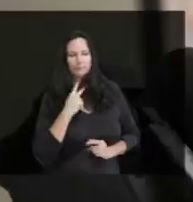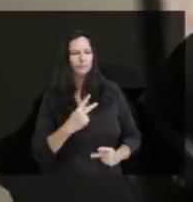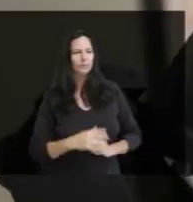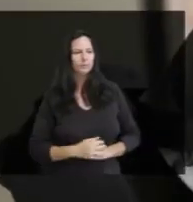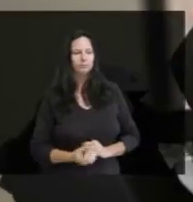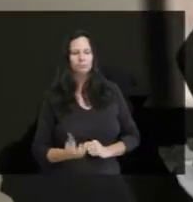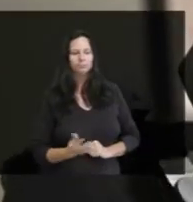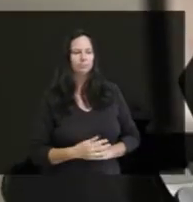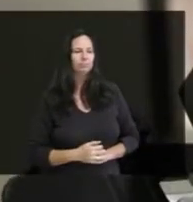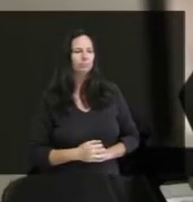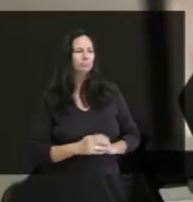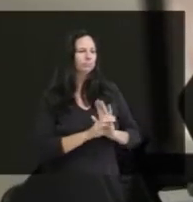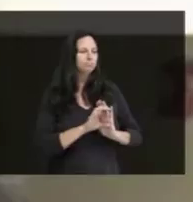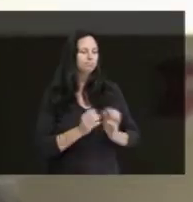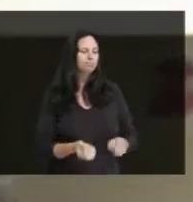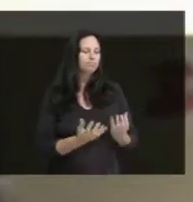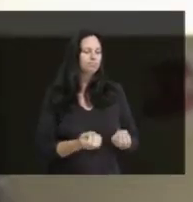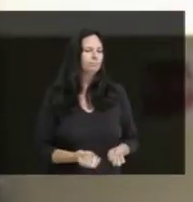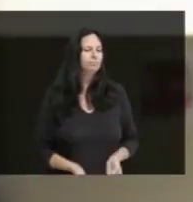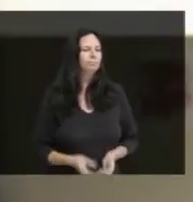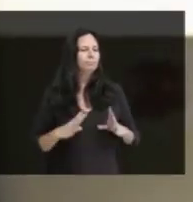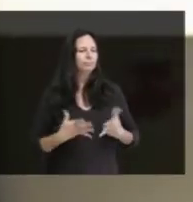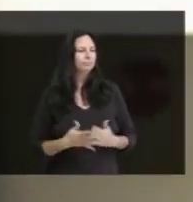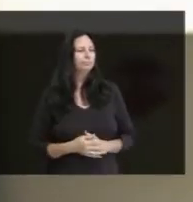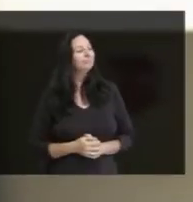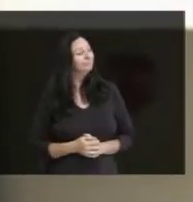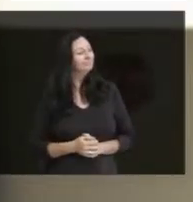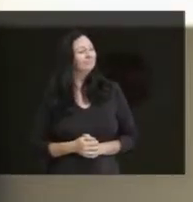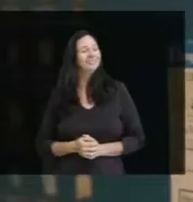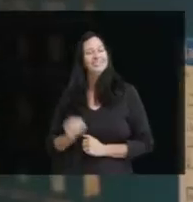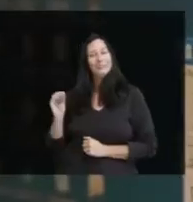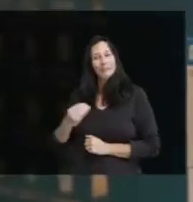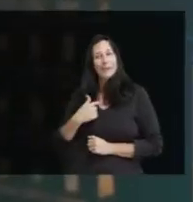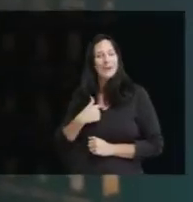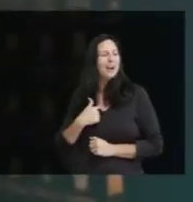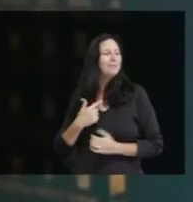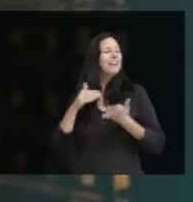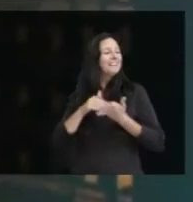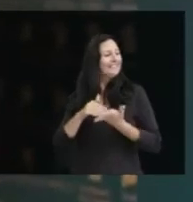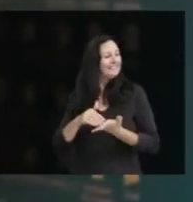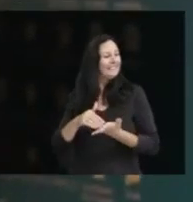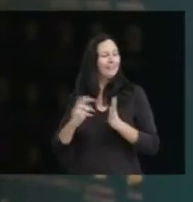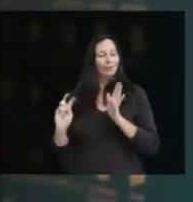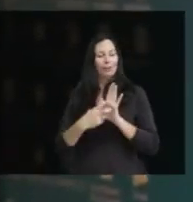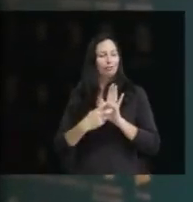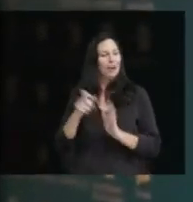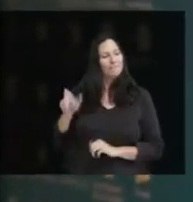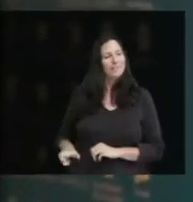Hands-free phone and voice-activated software. Wake up. Dragon voice activation software.